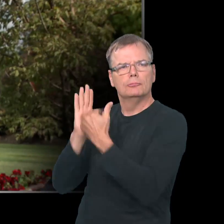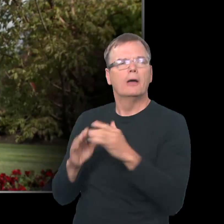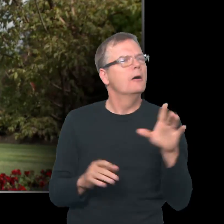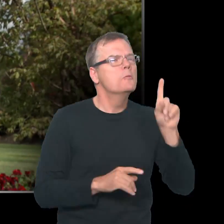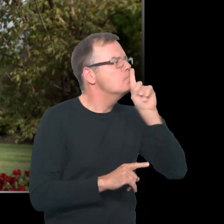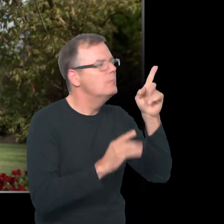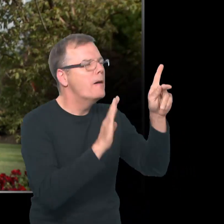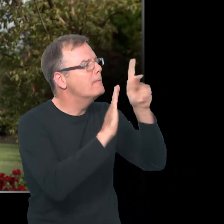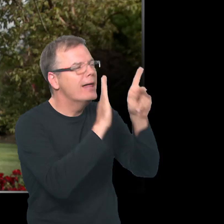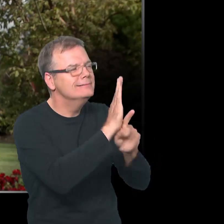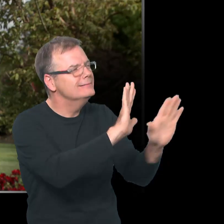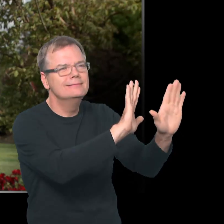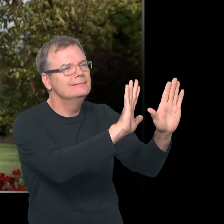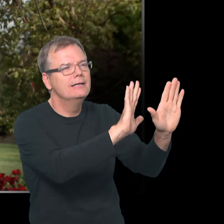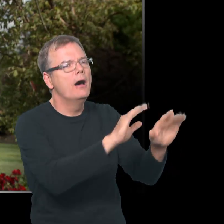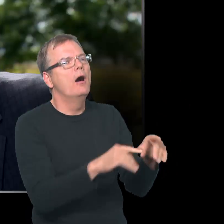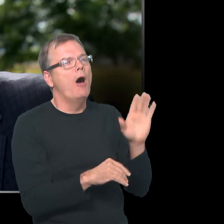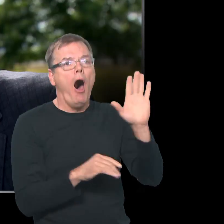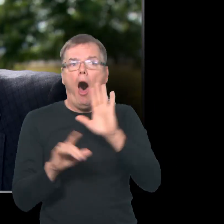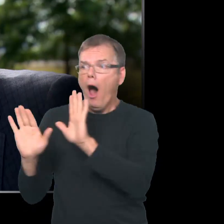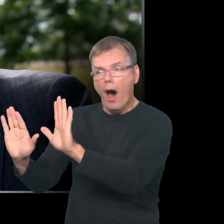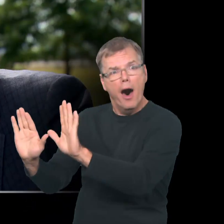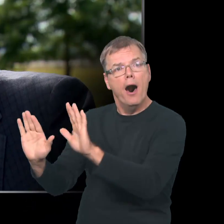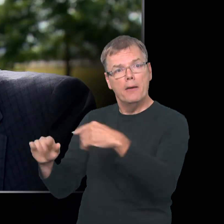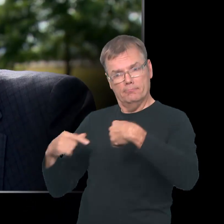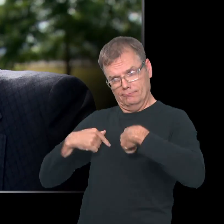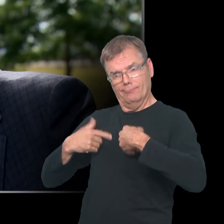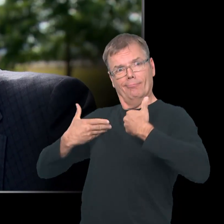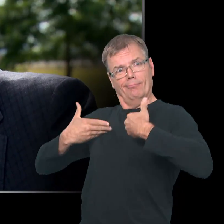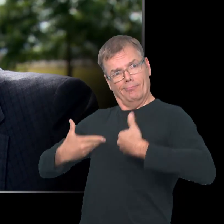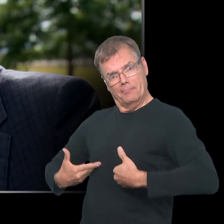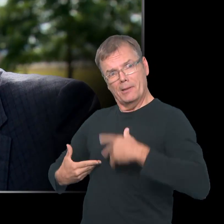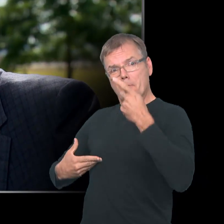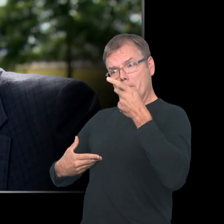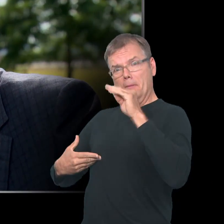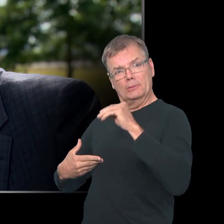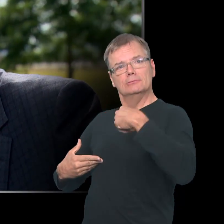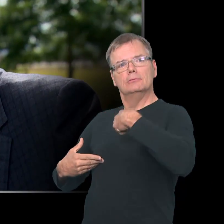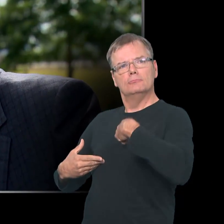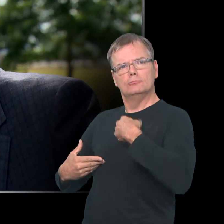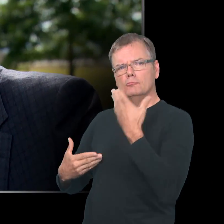I've laid that out to you. But that's policy. I'm talking about you. No, but policy is all part of it.